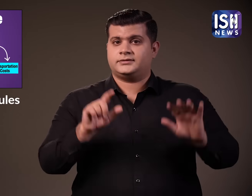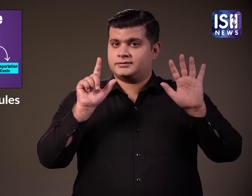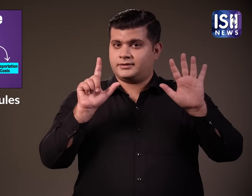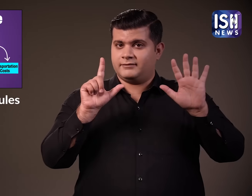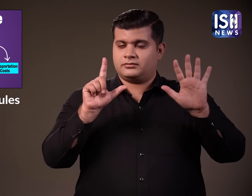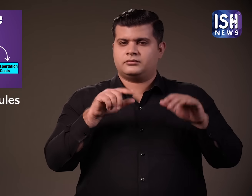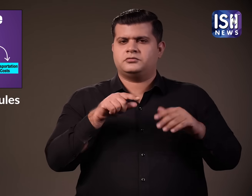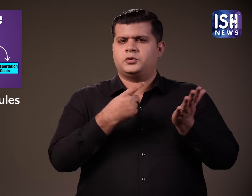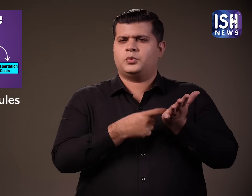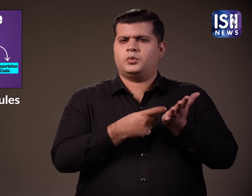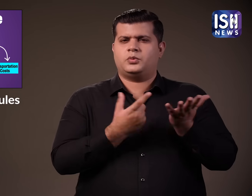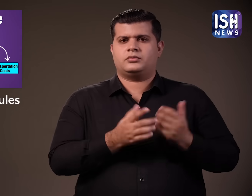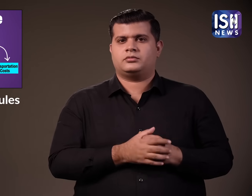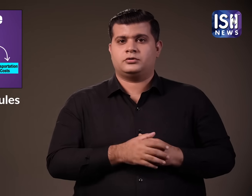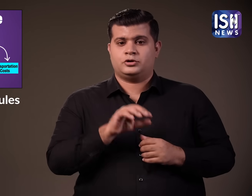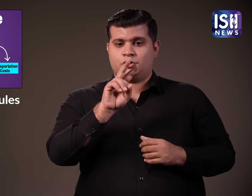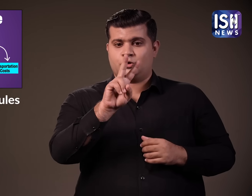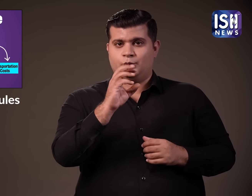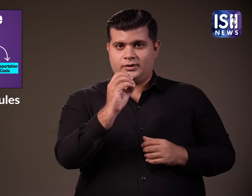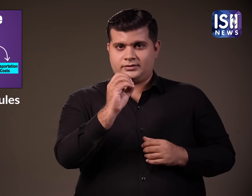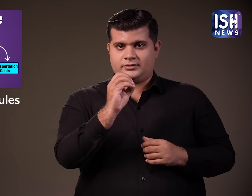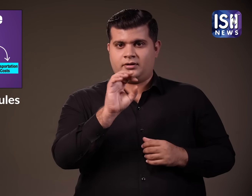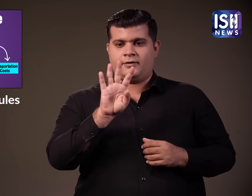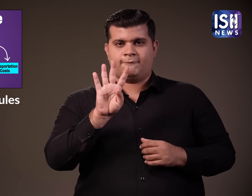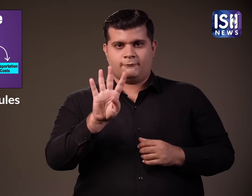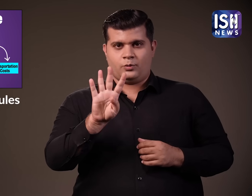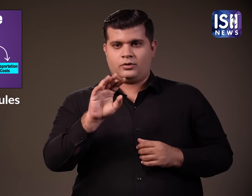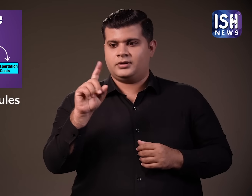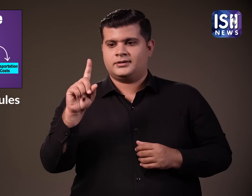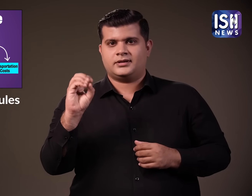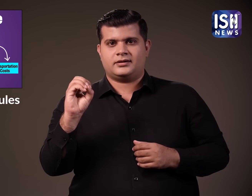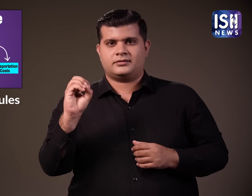7. The 20-4-10 Rule